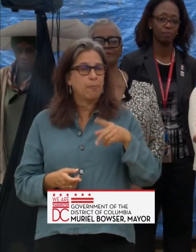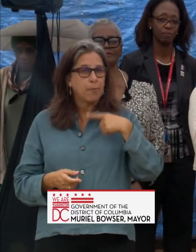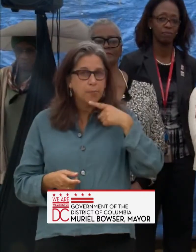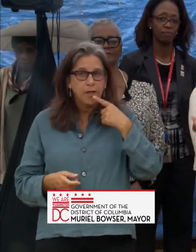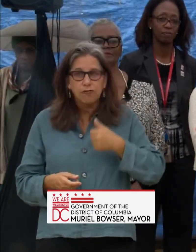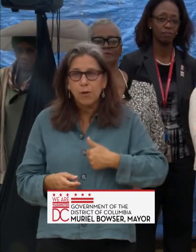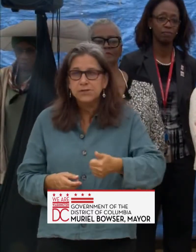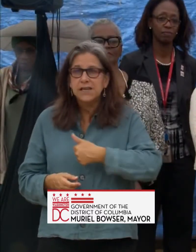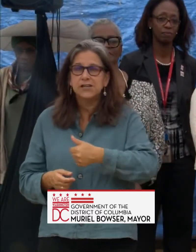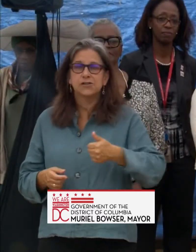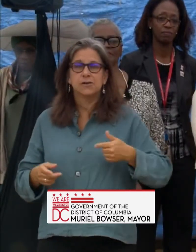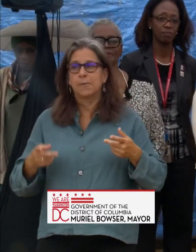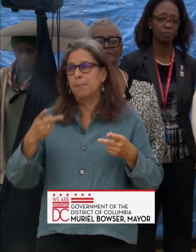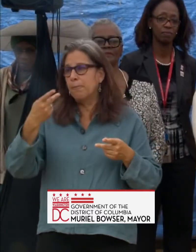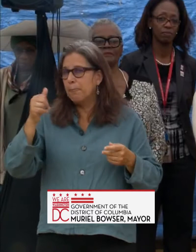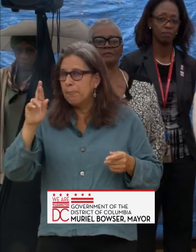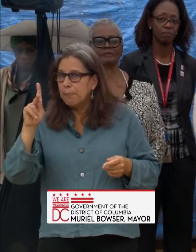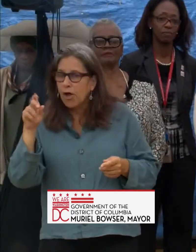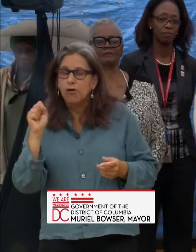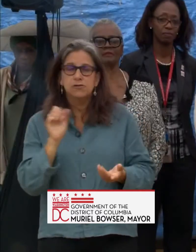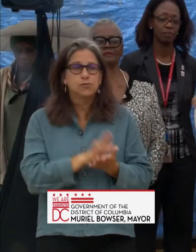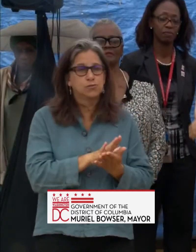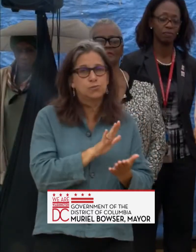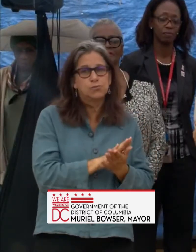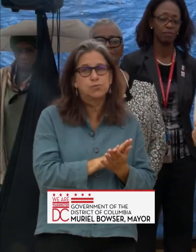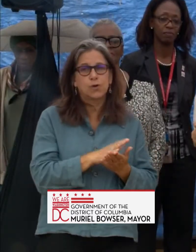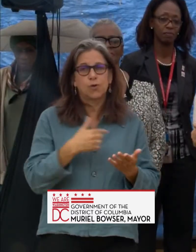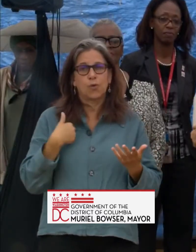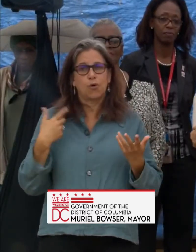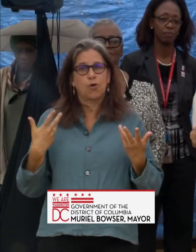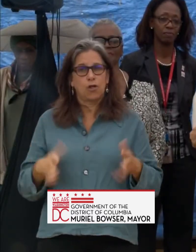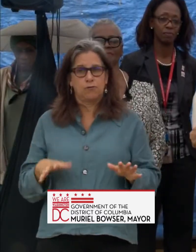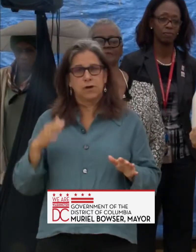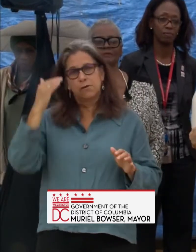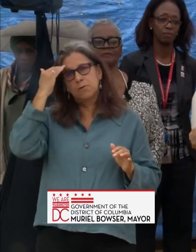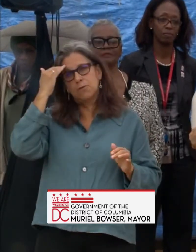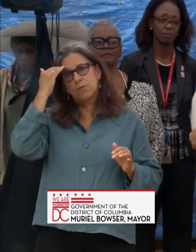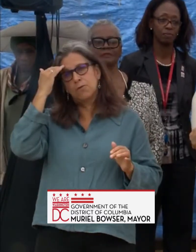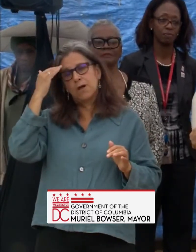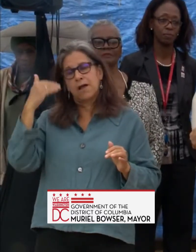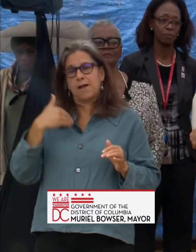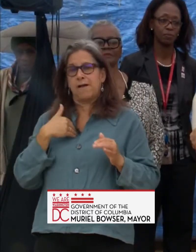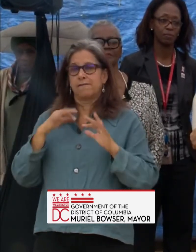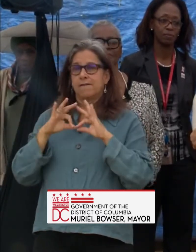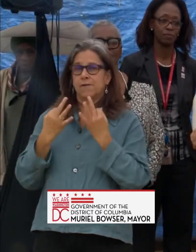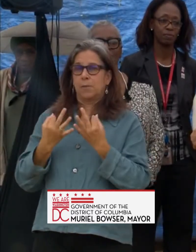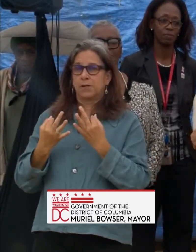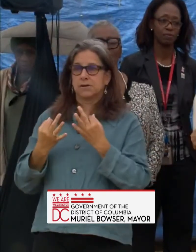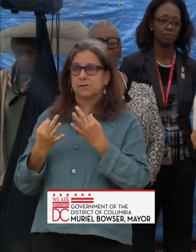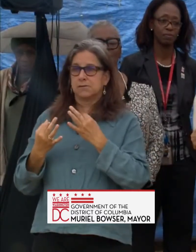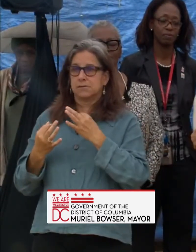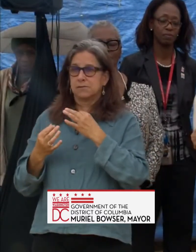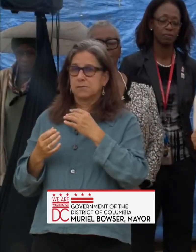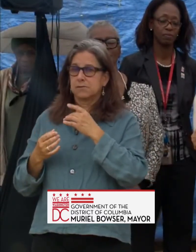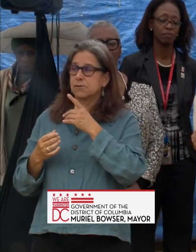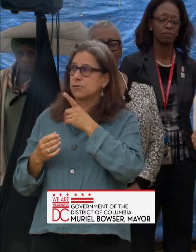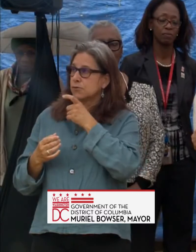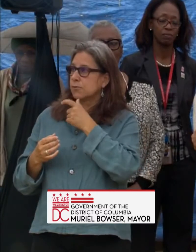AND WE KNOW WHEN FAMILIES HAVE THE OPPORTUNITY TO GET SETTLED OR JUST TO CATCH THEIR BREATH IN SOME CASES FROM SITUATIONS THAT